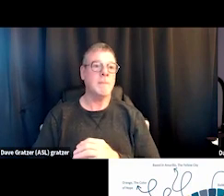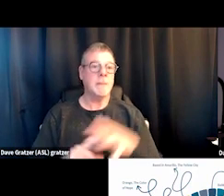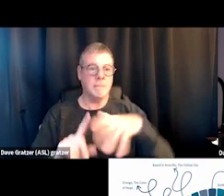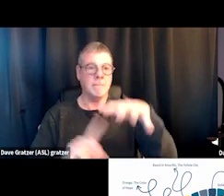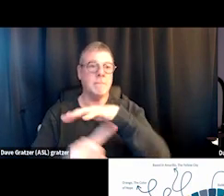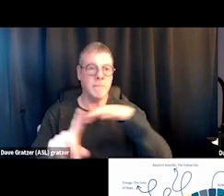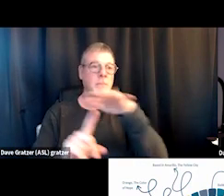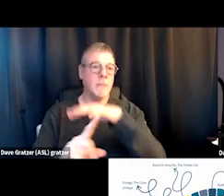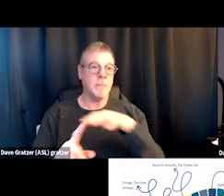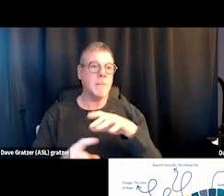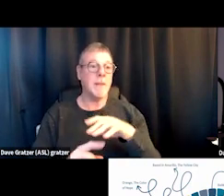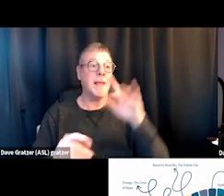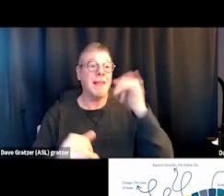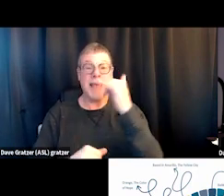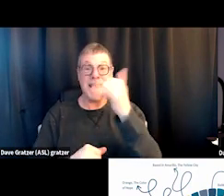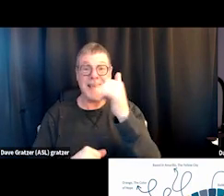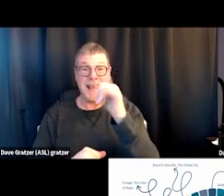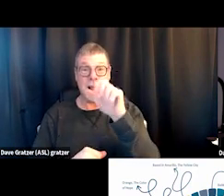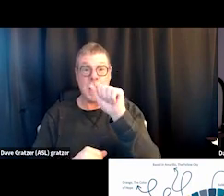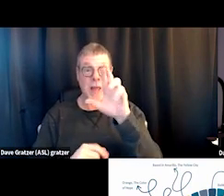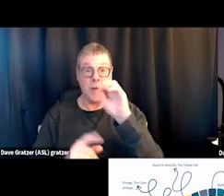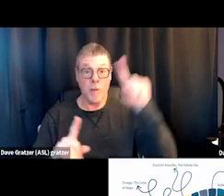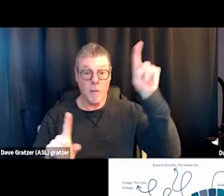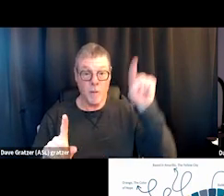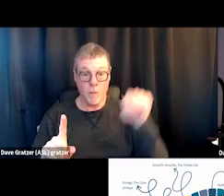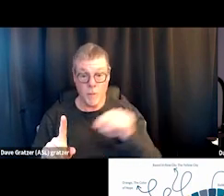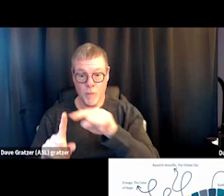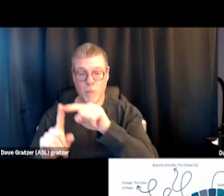but through that yellow arrow journey that they've traveled,